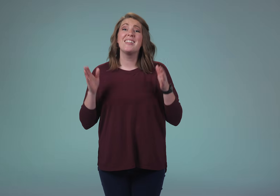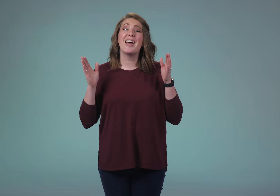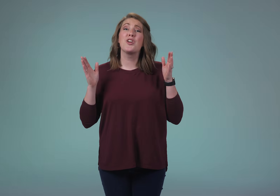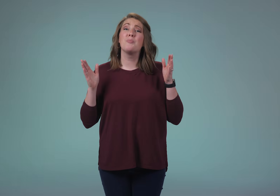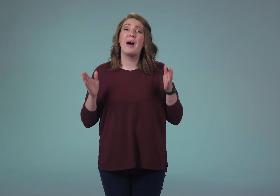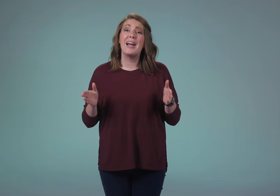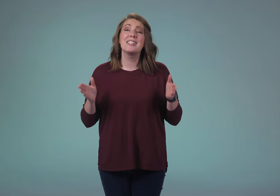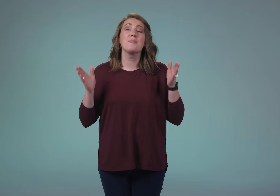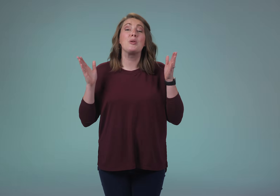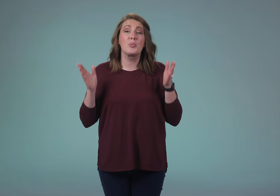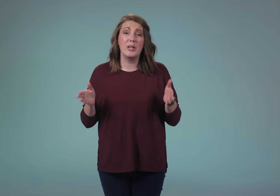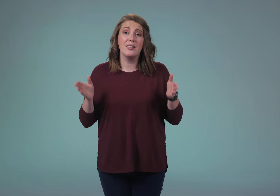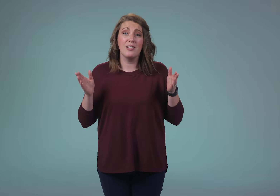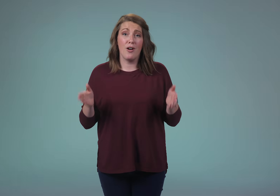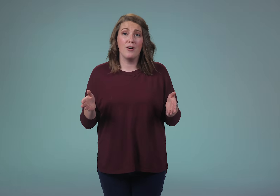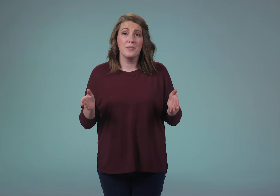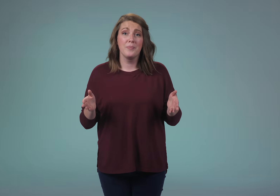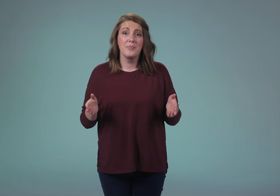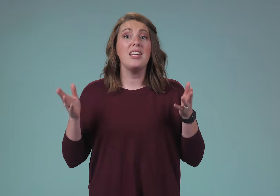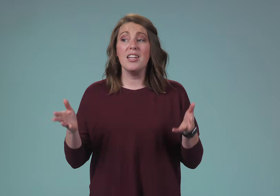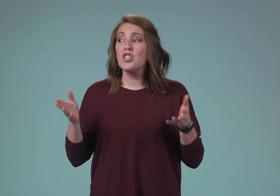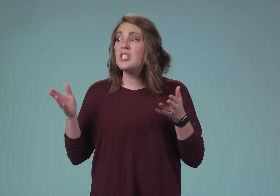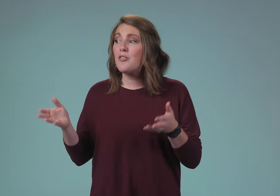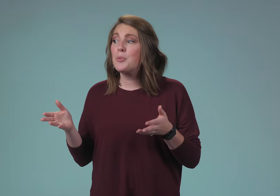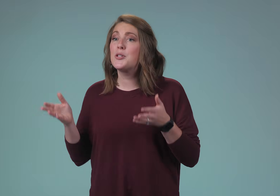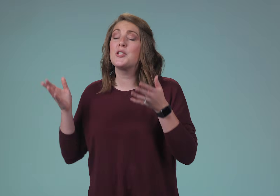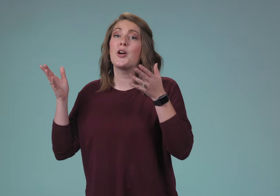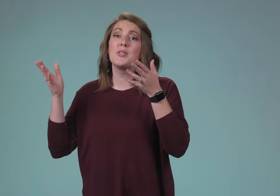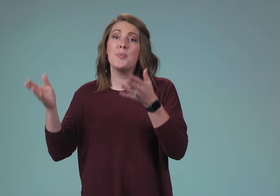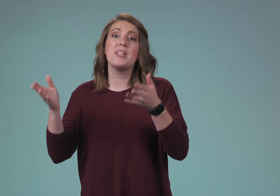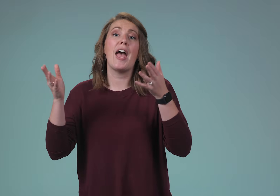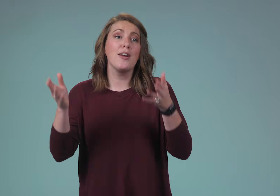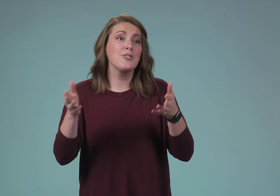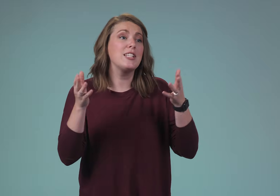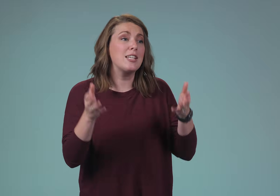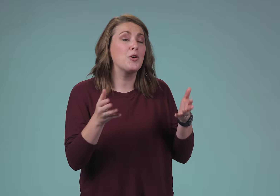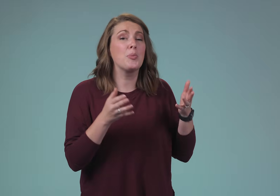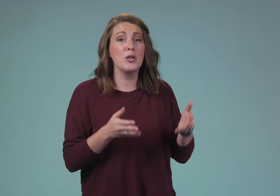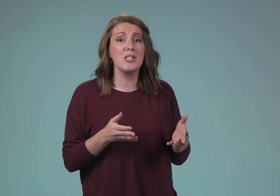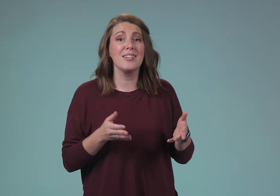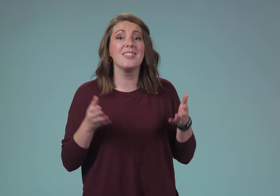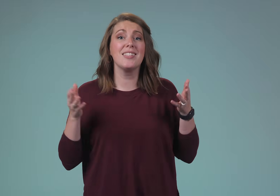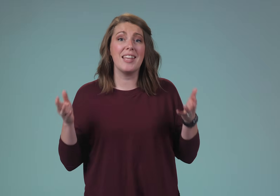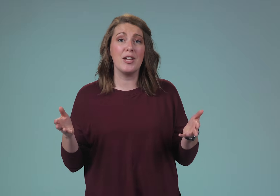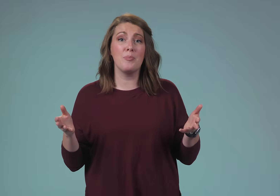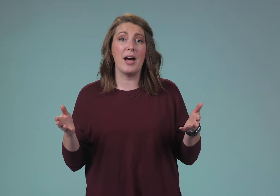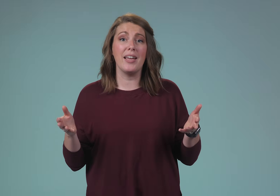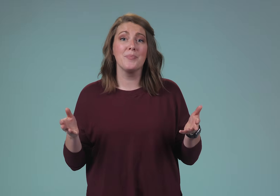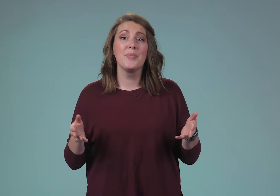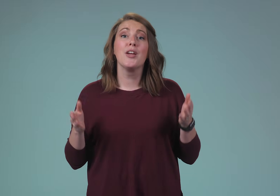that goodbyes can be really long. Each deaf person goes up to every single person to say goodbye.